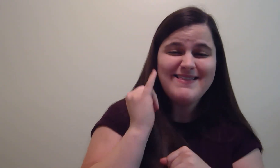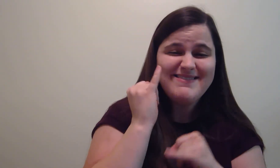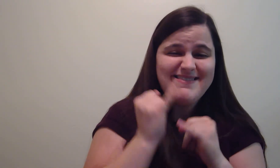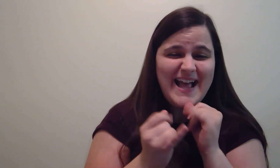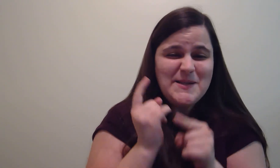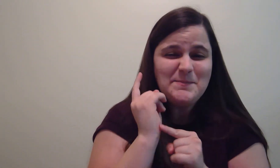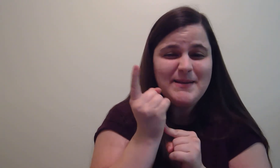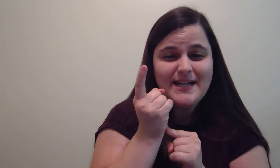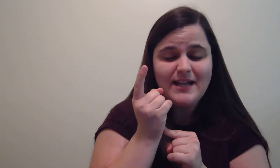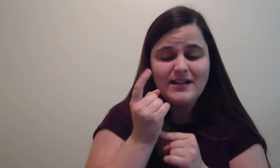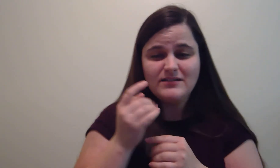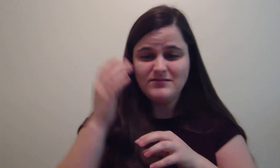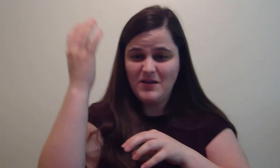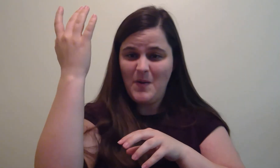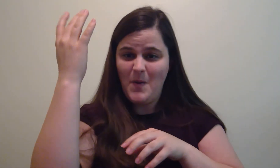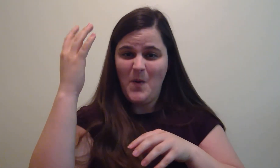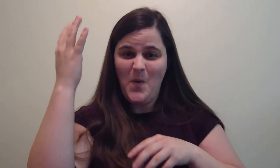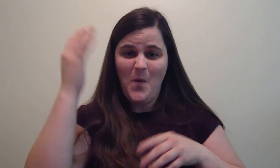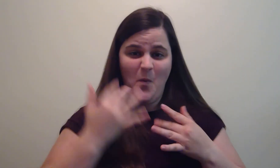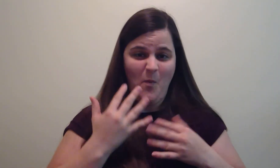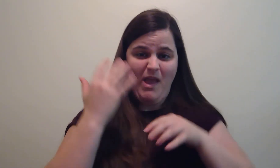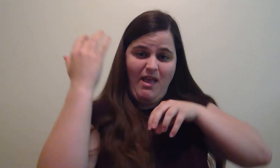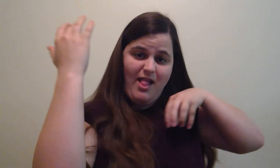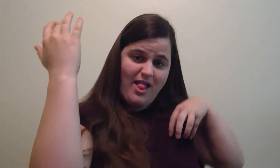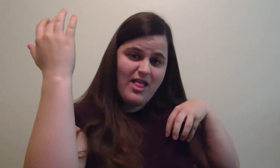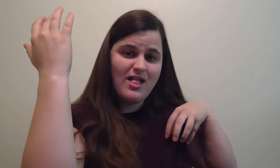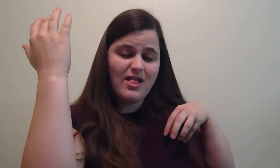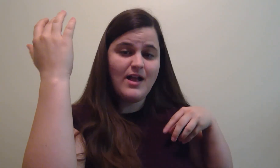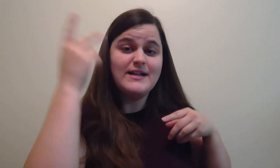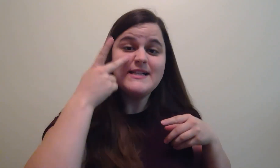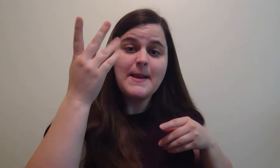I started leaving the house at the very last minute. I made up my own waiting spot,